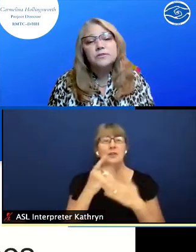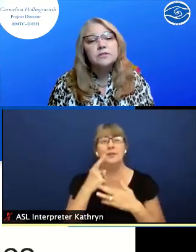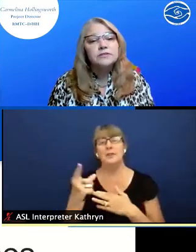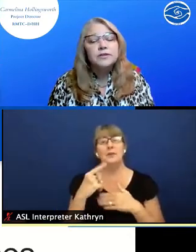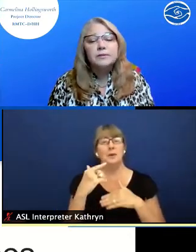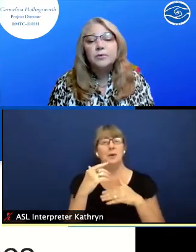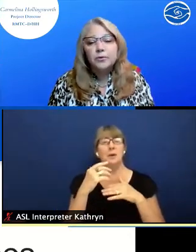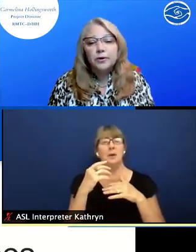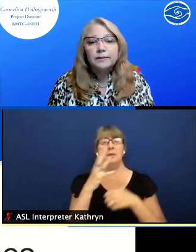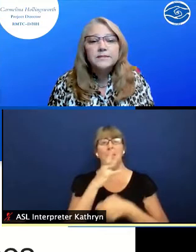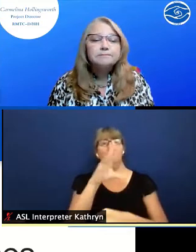delivery and programs.